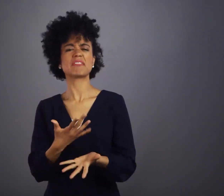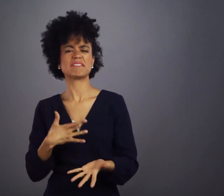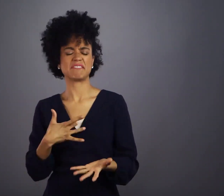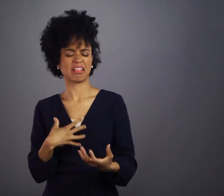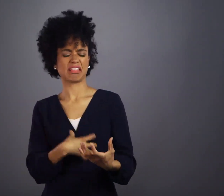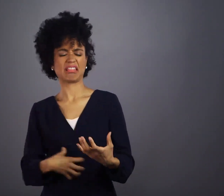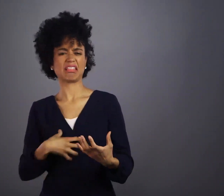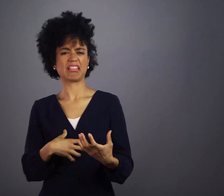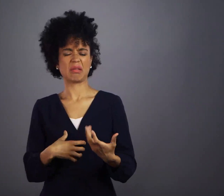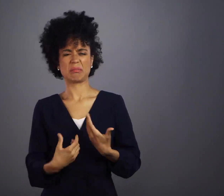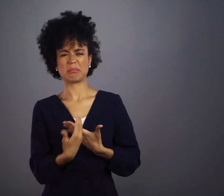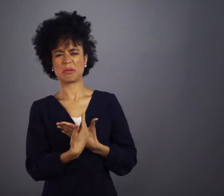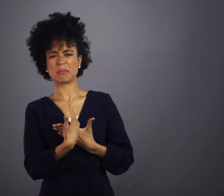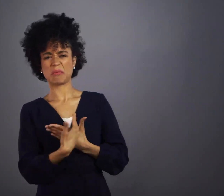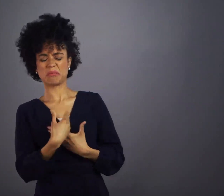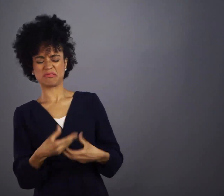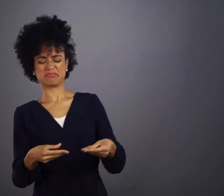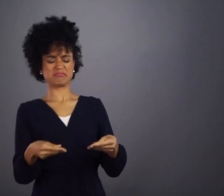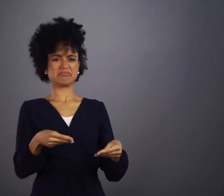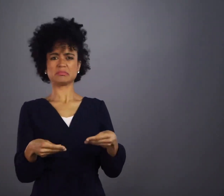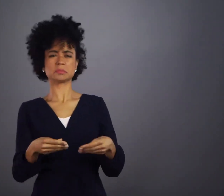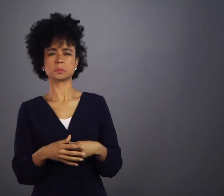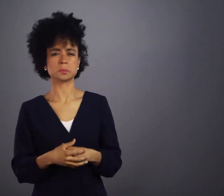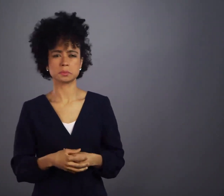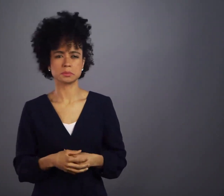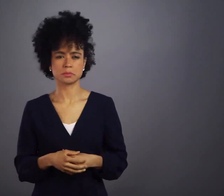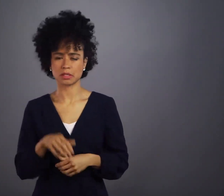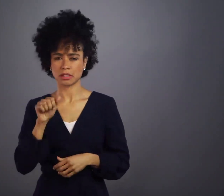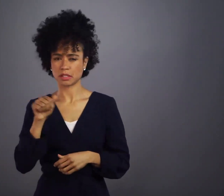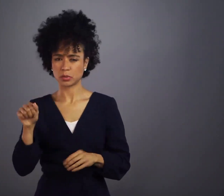There is no friction among us over such matters.